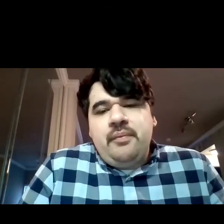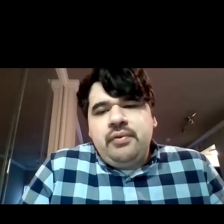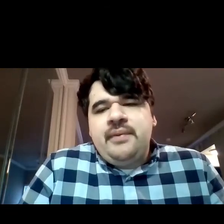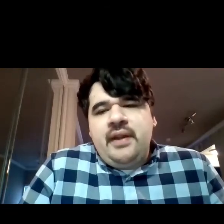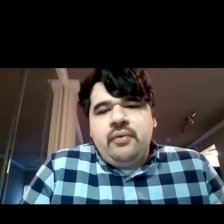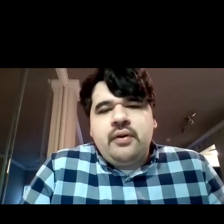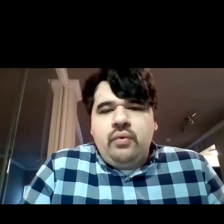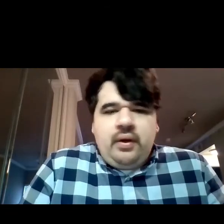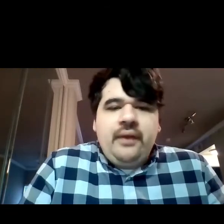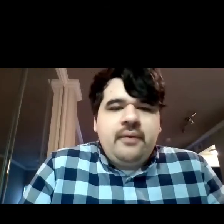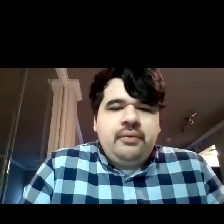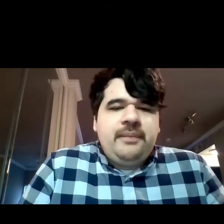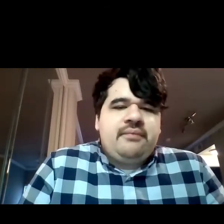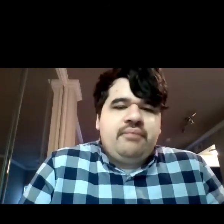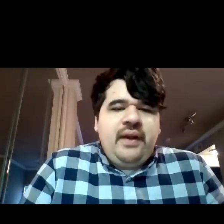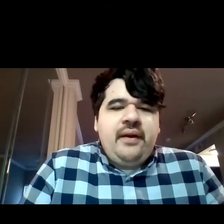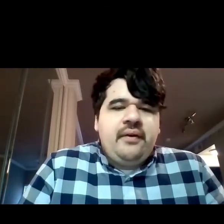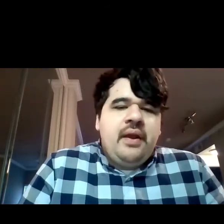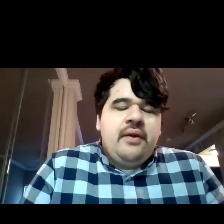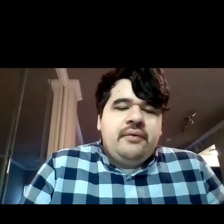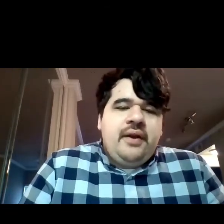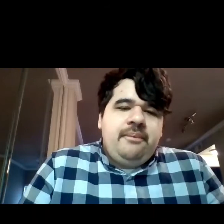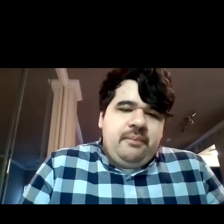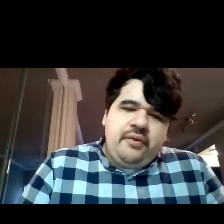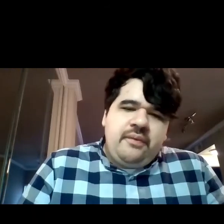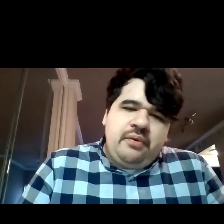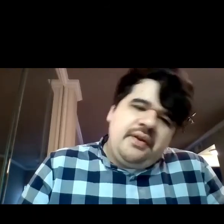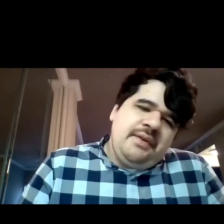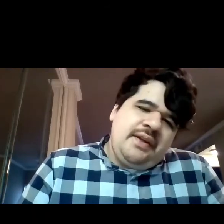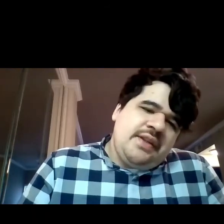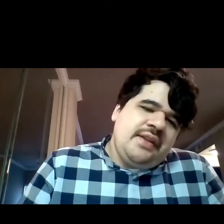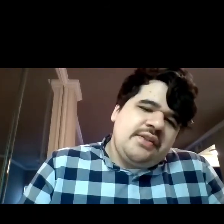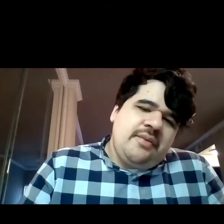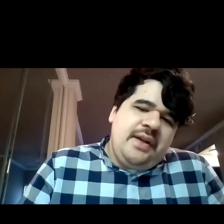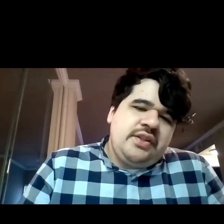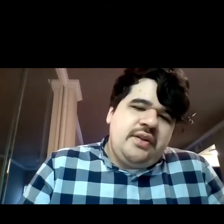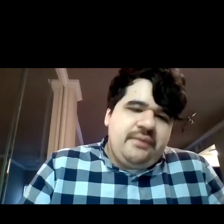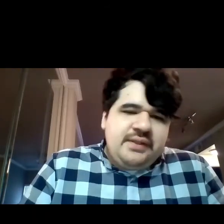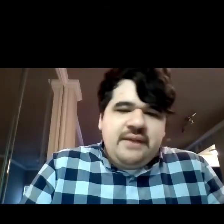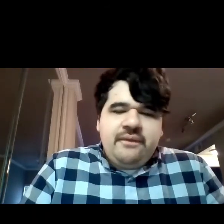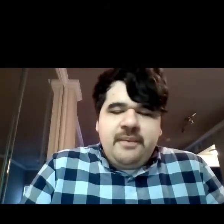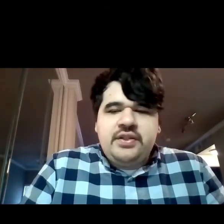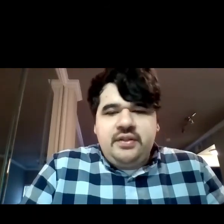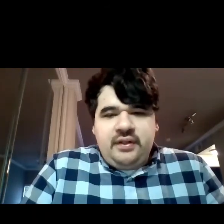of employment network or other employment provider. We help improve employability, challenge discrimination and receive information.